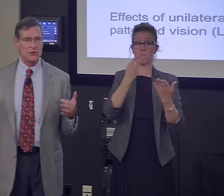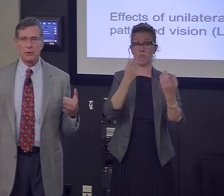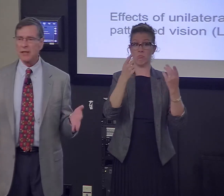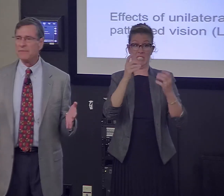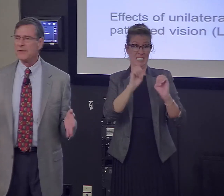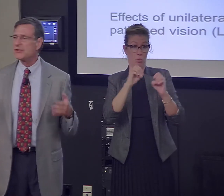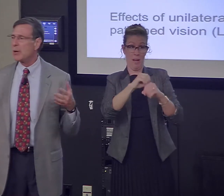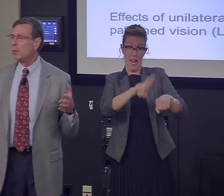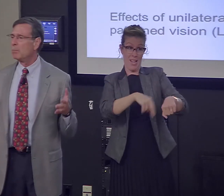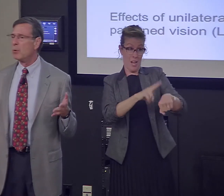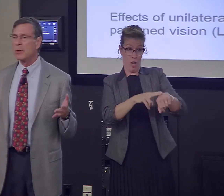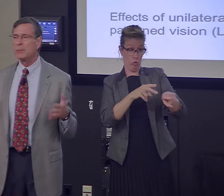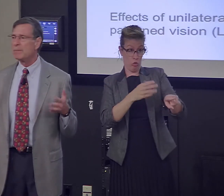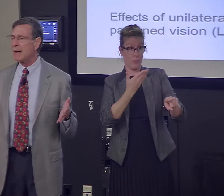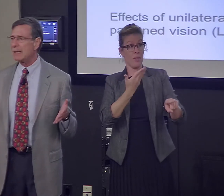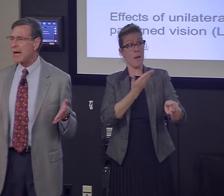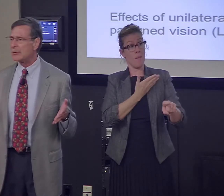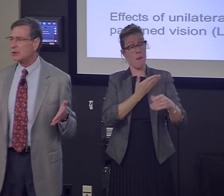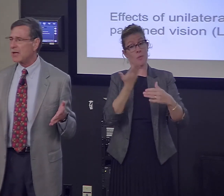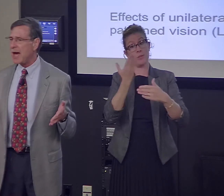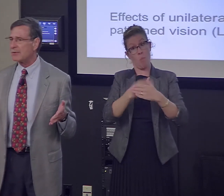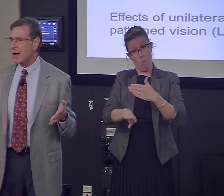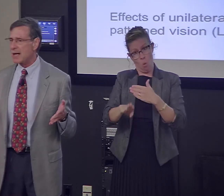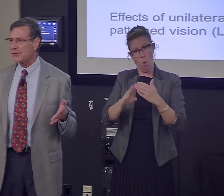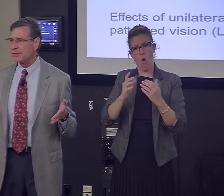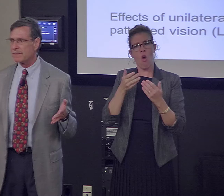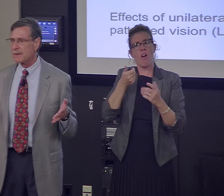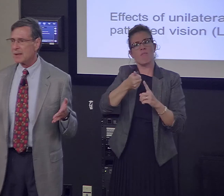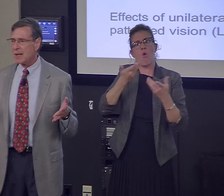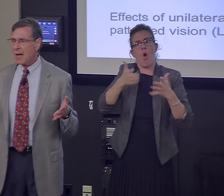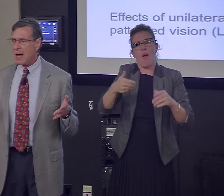These were infants that were born with bilateral cataracts.